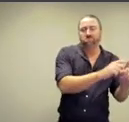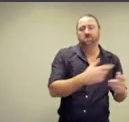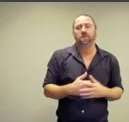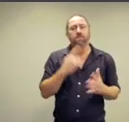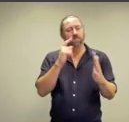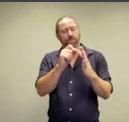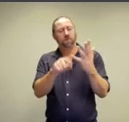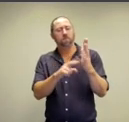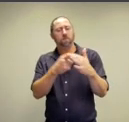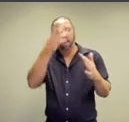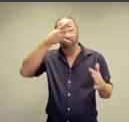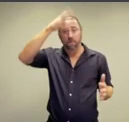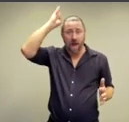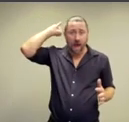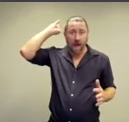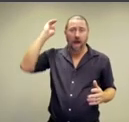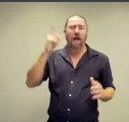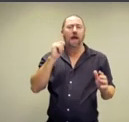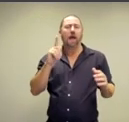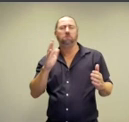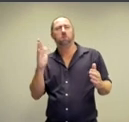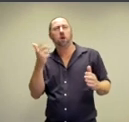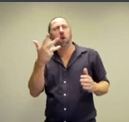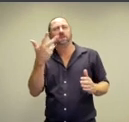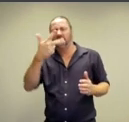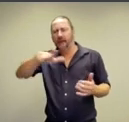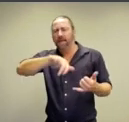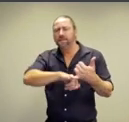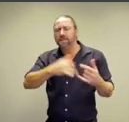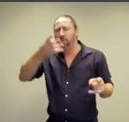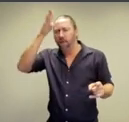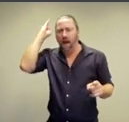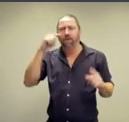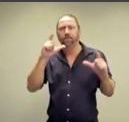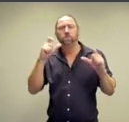really well known and here's some beautiful images of a little